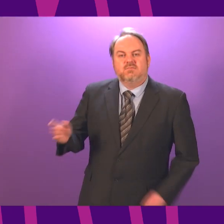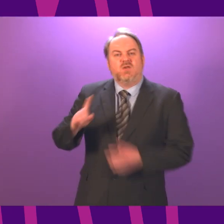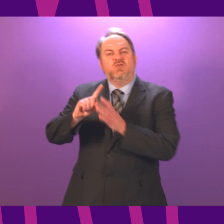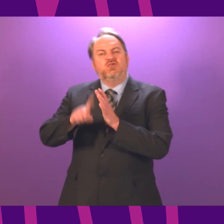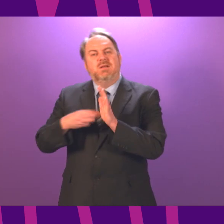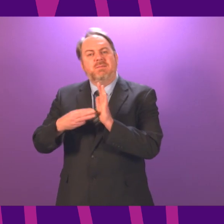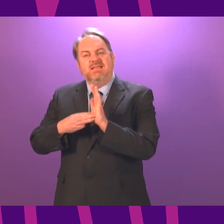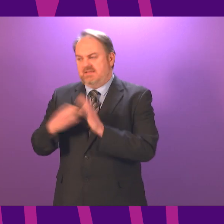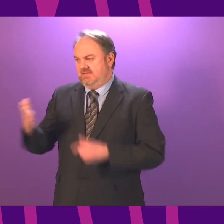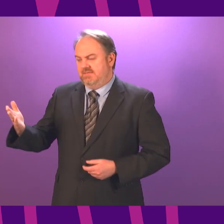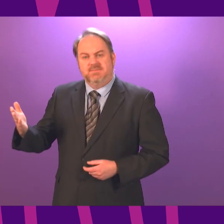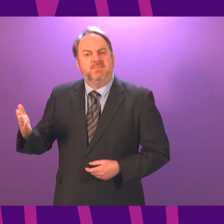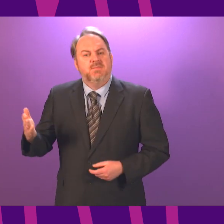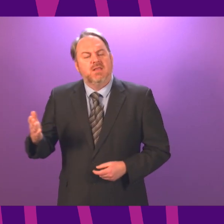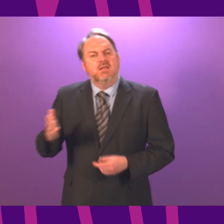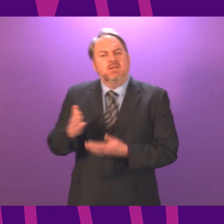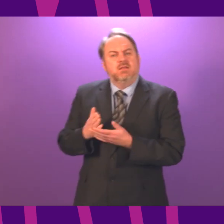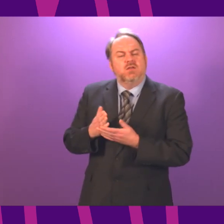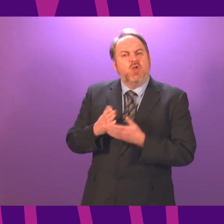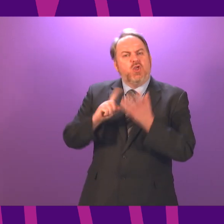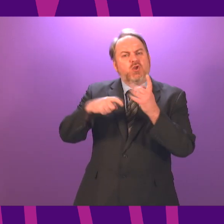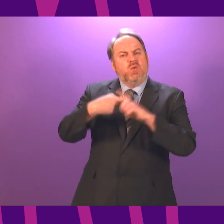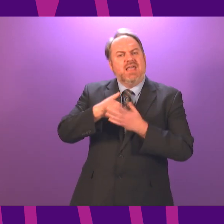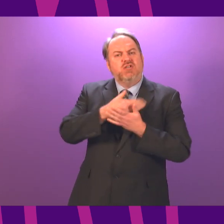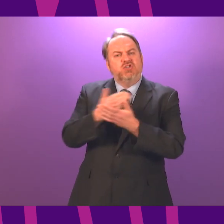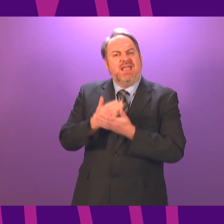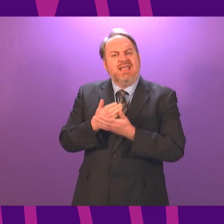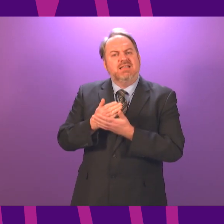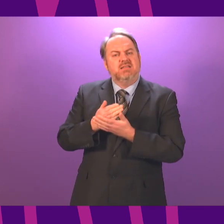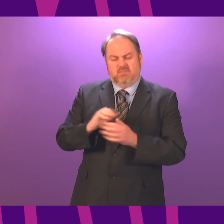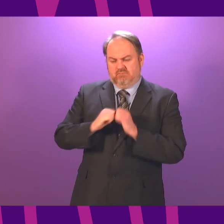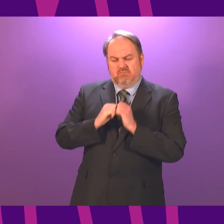is to the announcement that the United Kingdom shared prosperity fund will be operated by the UK